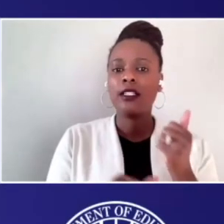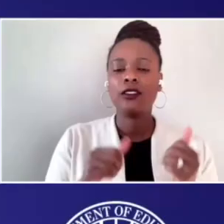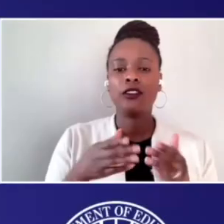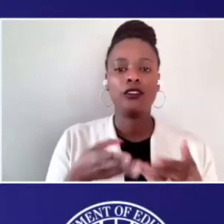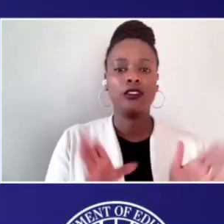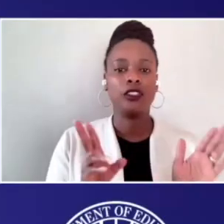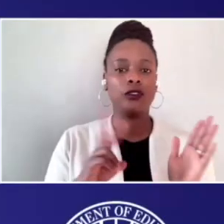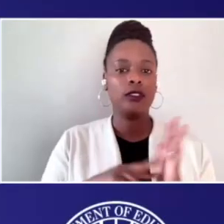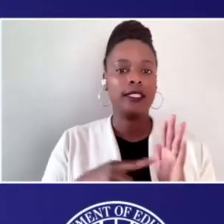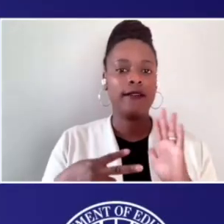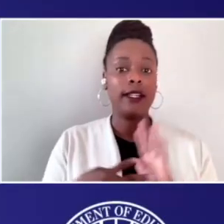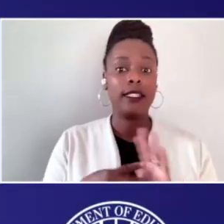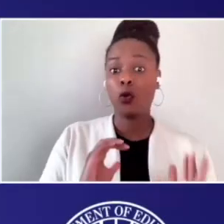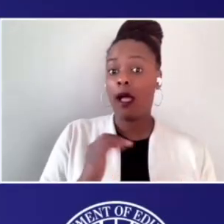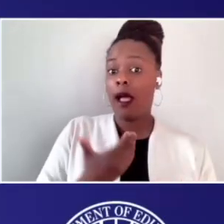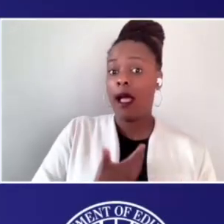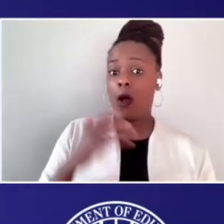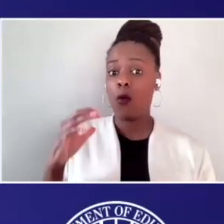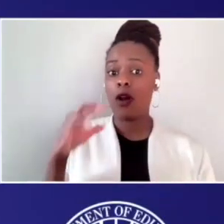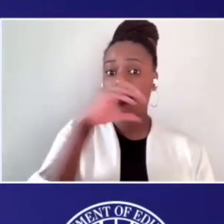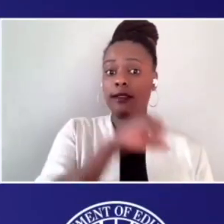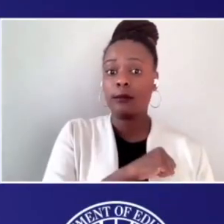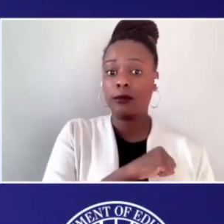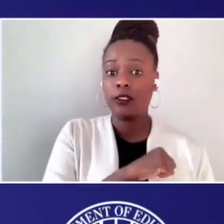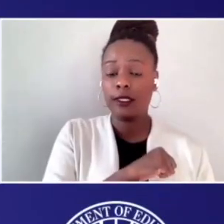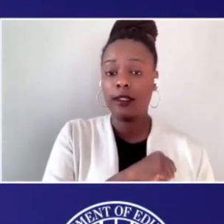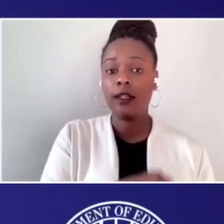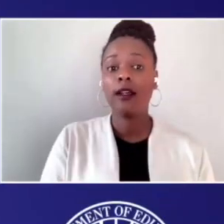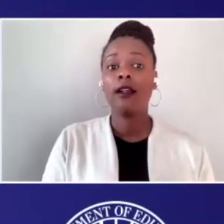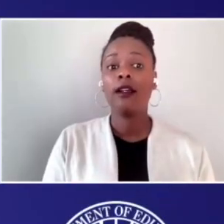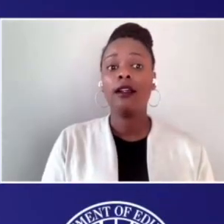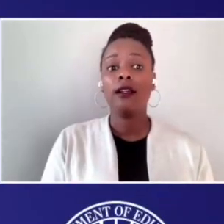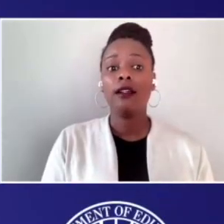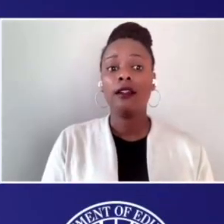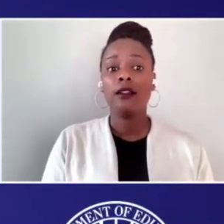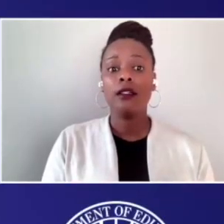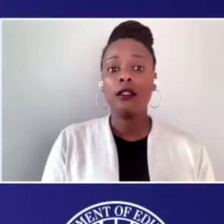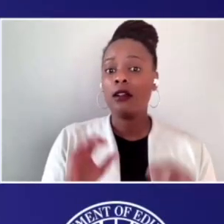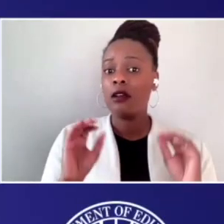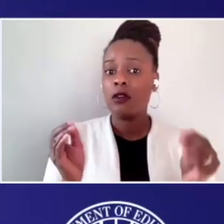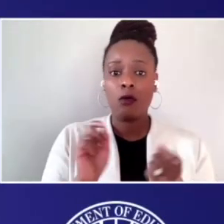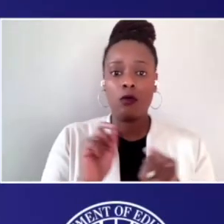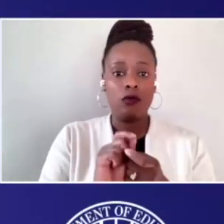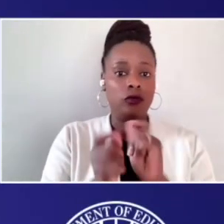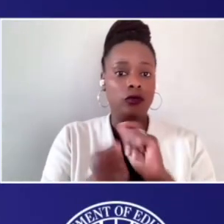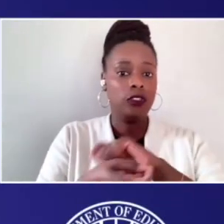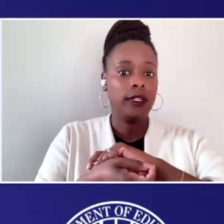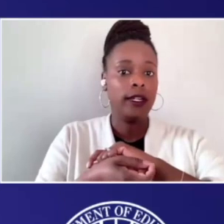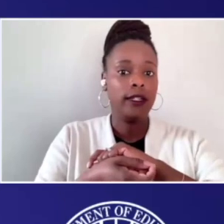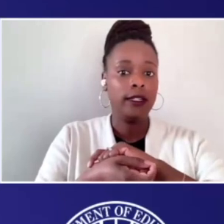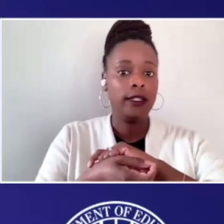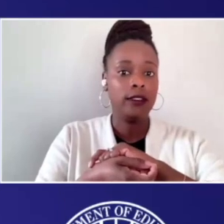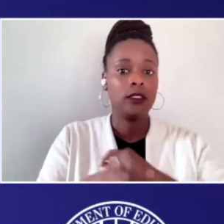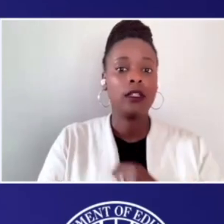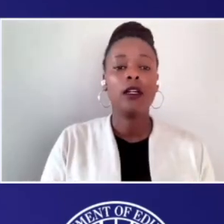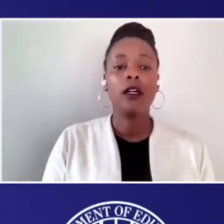our assumption coming in was that there wasn't a change there. So again, we're going to confirm that with